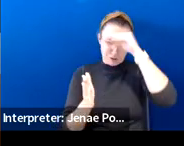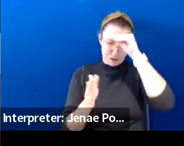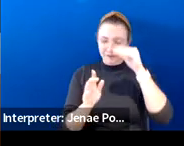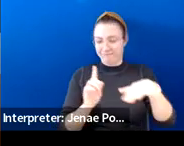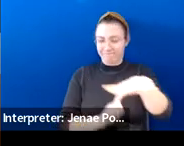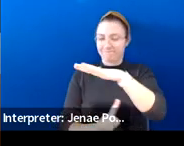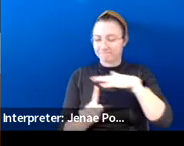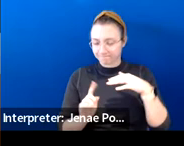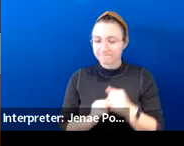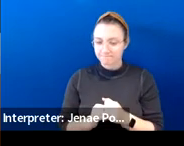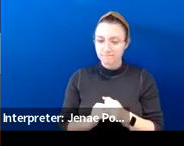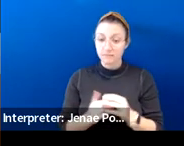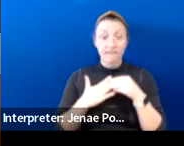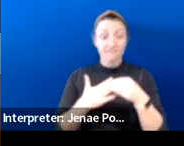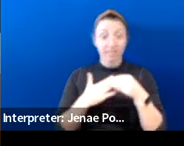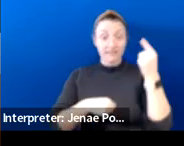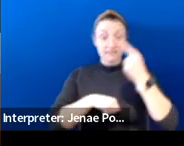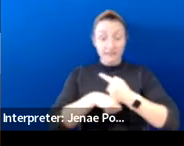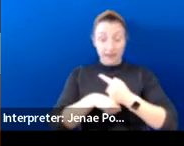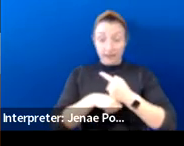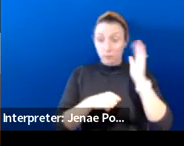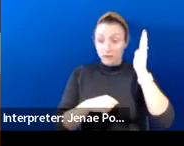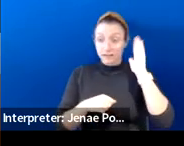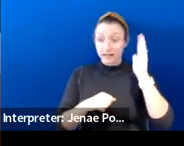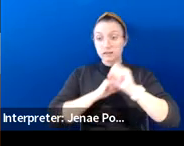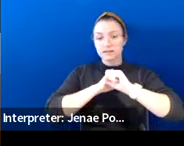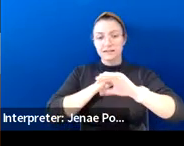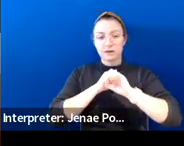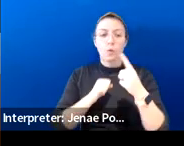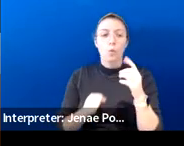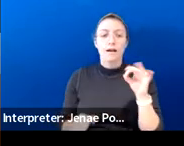Our Flex Day presentation is advertised as one of America's best kept secrets,